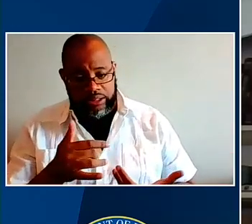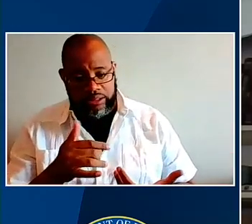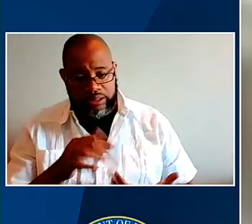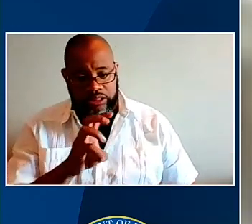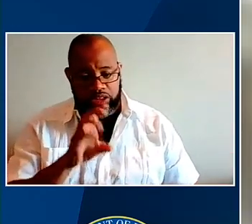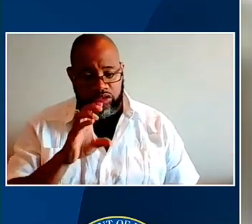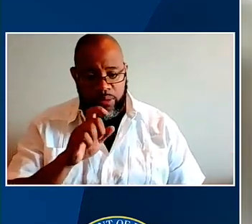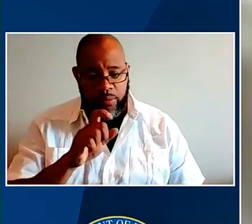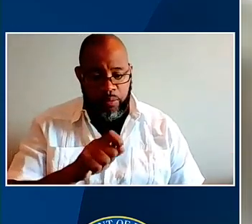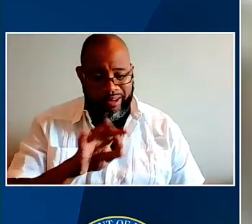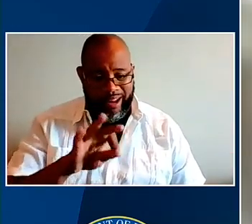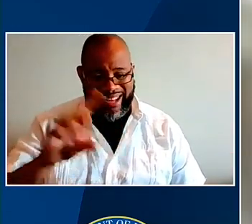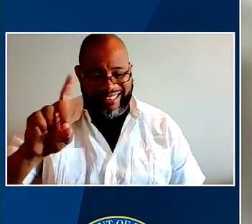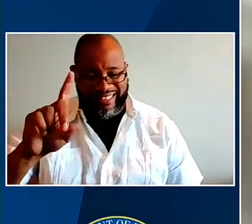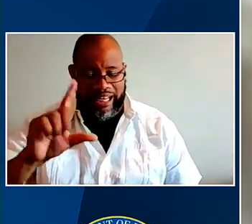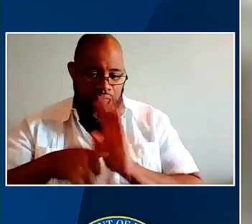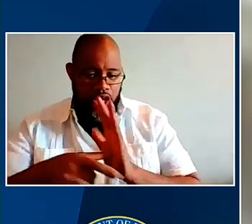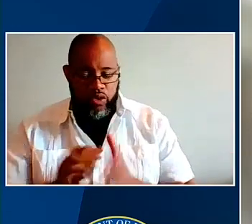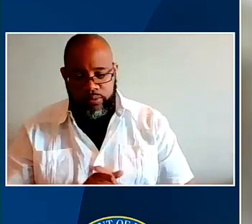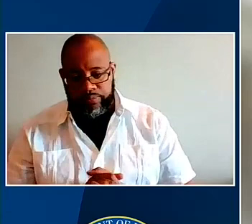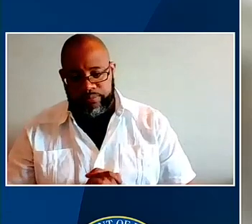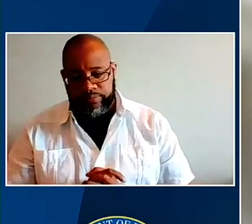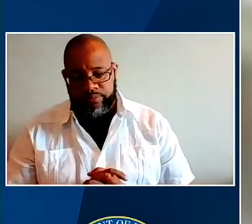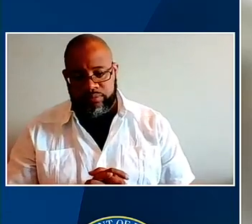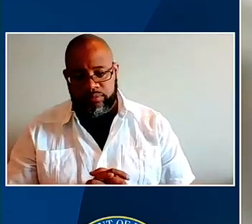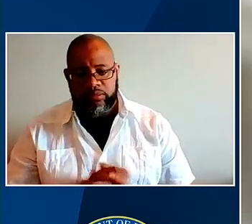Okay. Yeah. I appreciate that clarification.